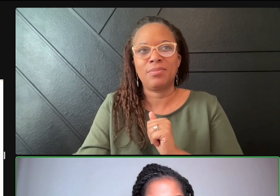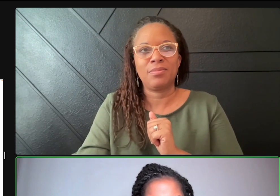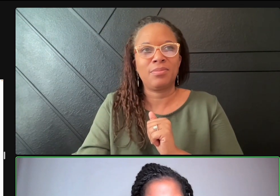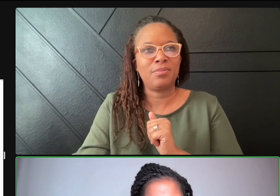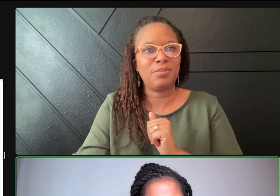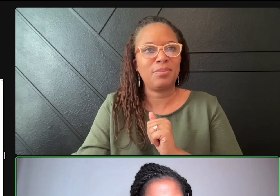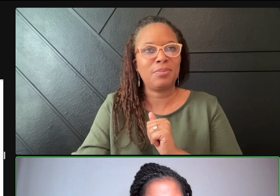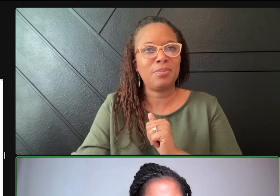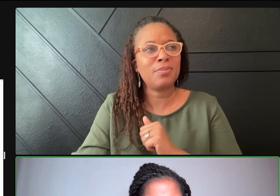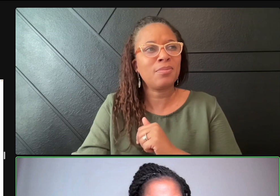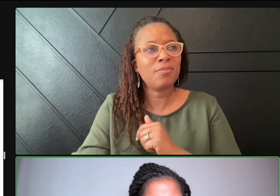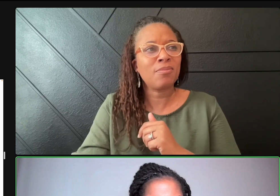opportunities.